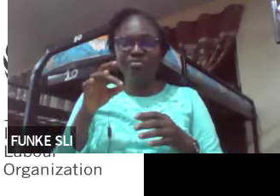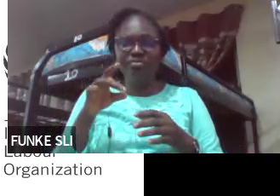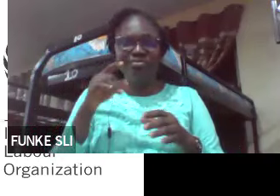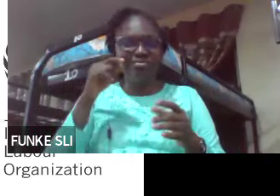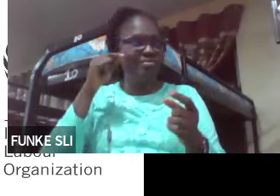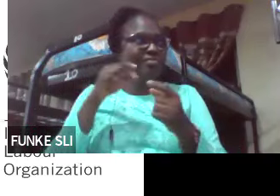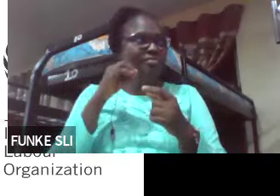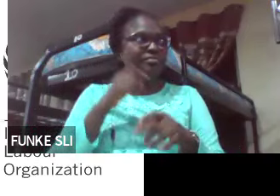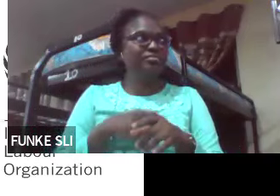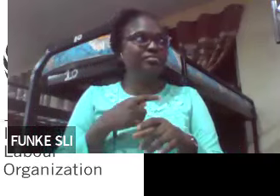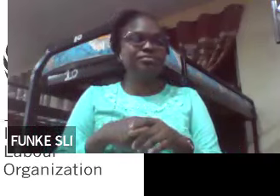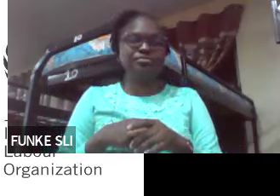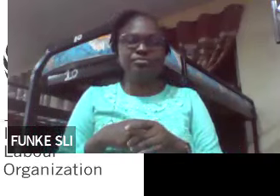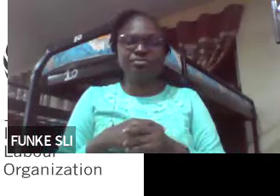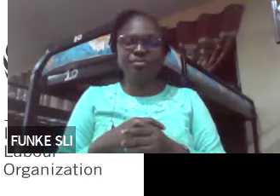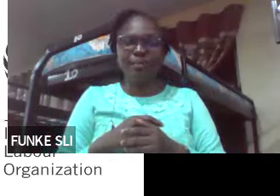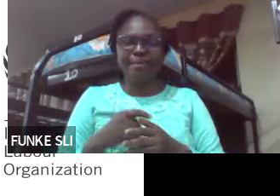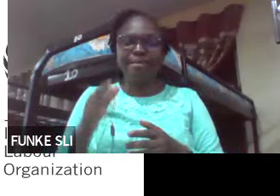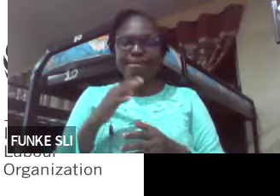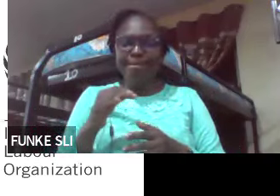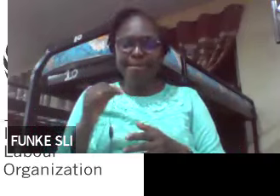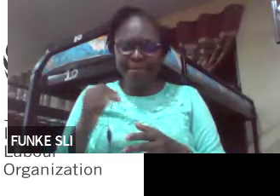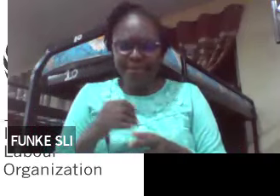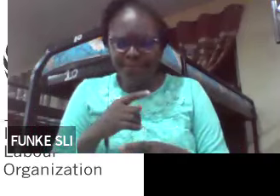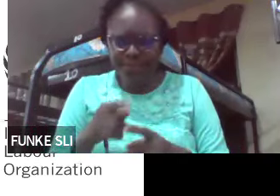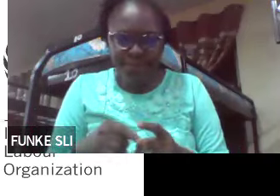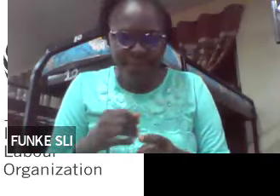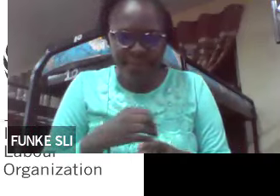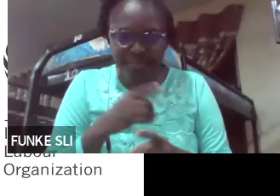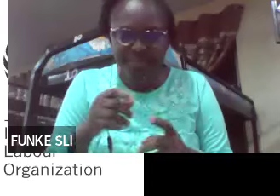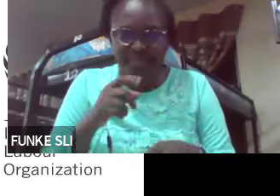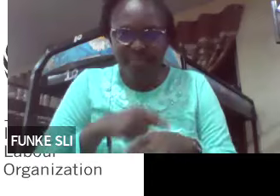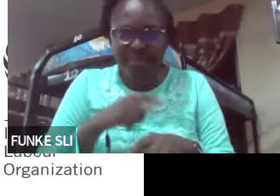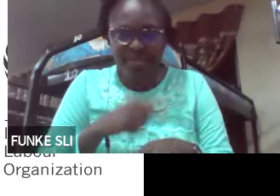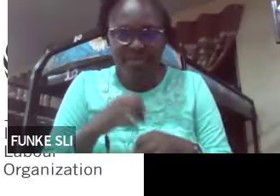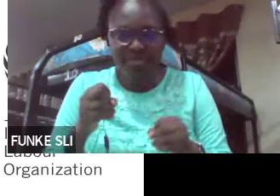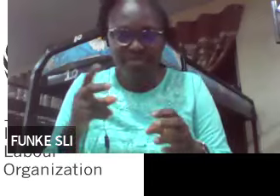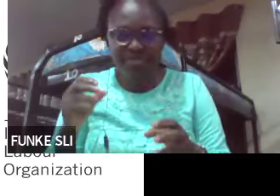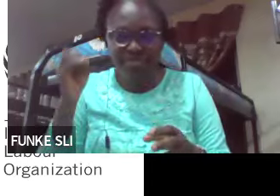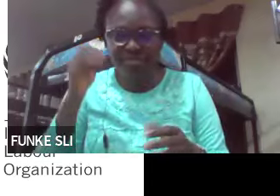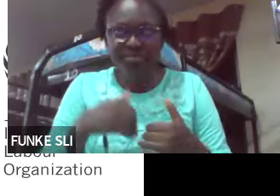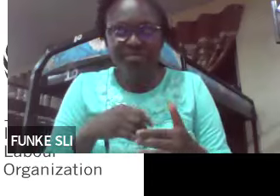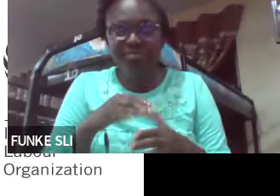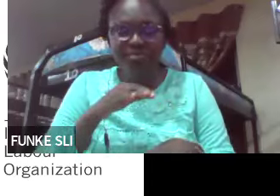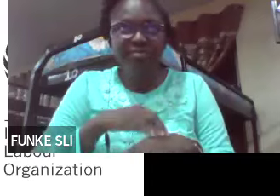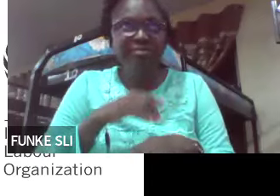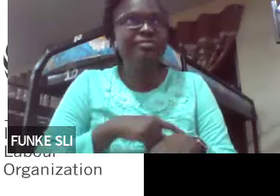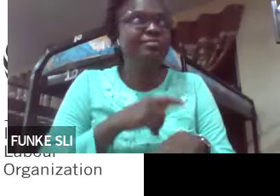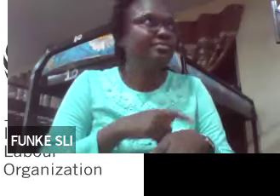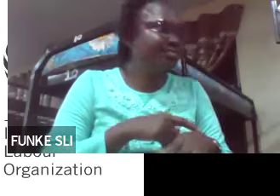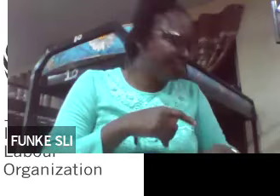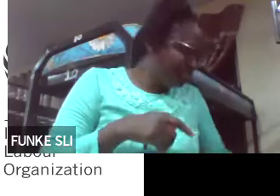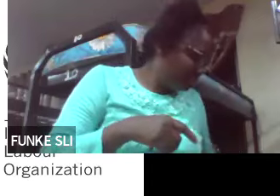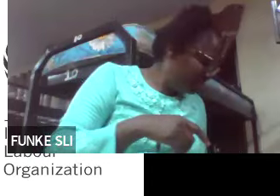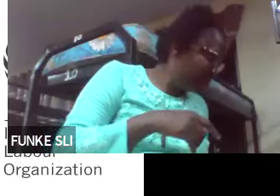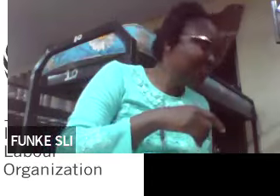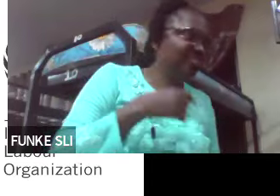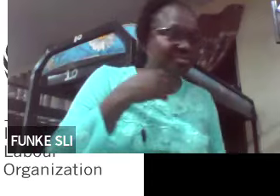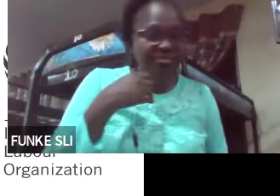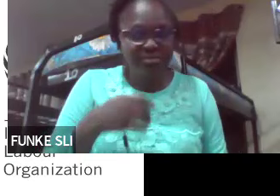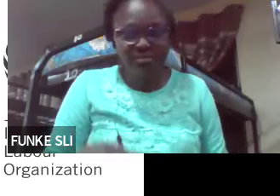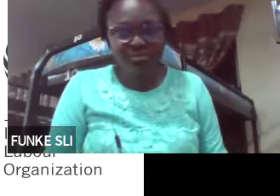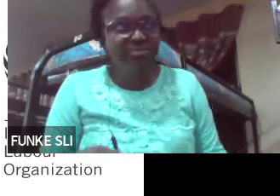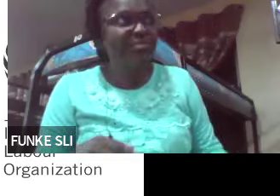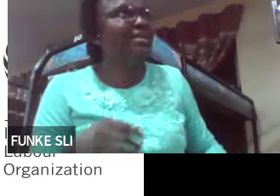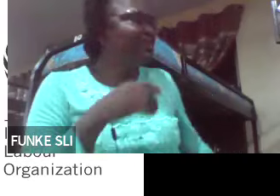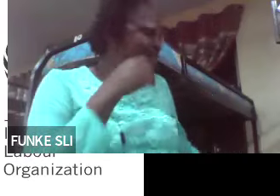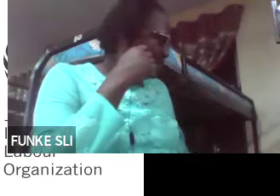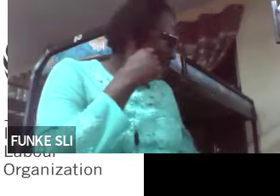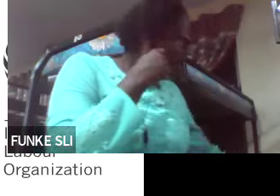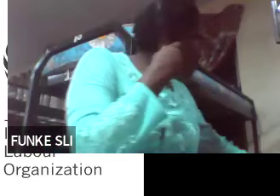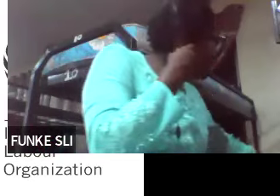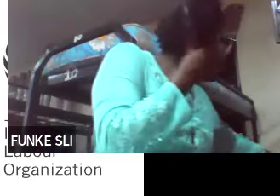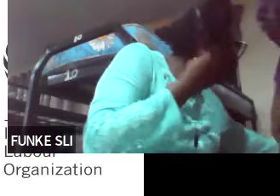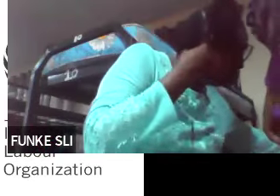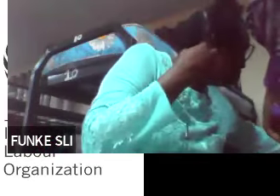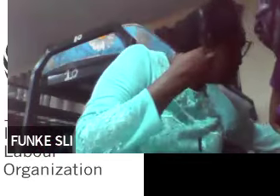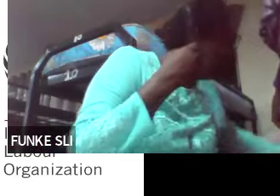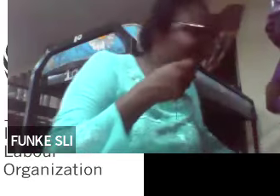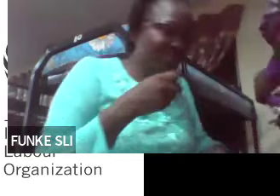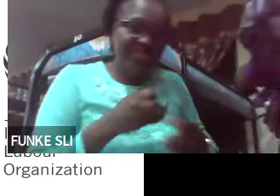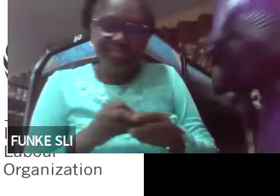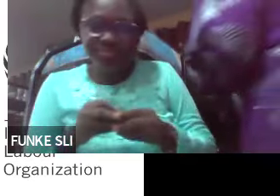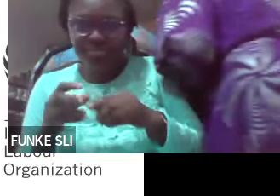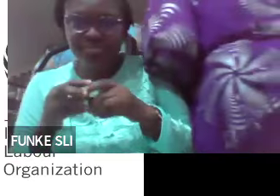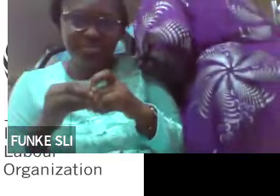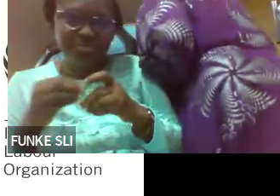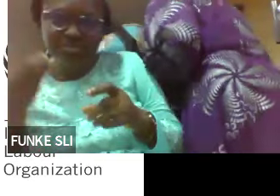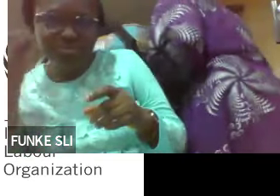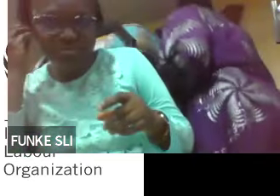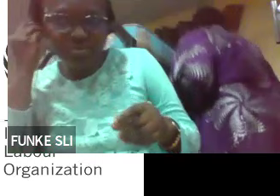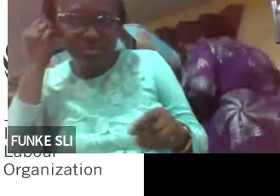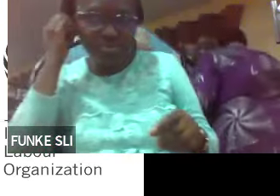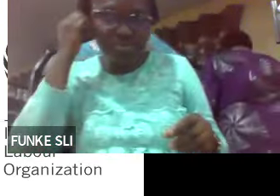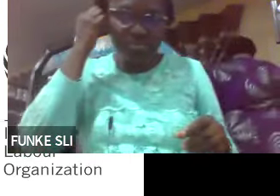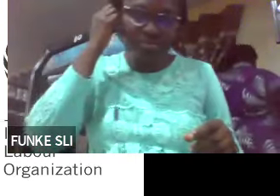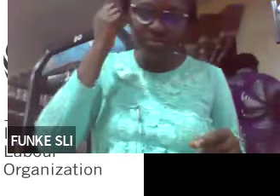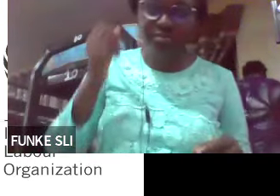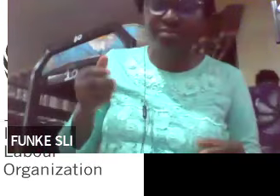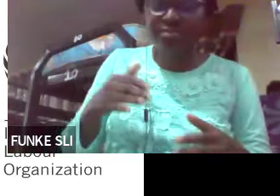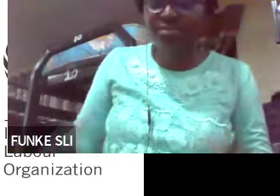Dotun Akinseinde: times. Okay, so there are what we call times of opportunities. So it happened at that time that the Government was creating a lot of opportunities for rice farmers, and he entered into the rice business at the right time.